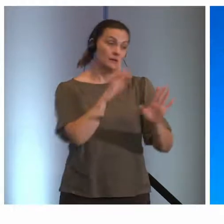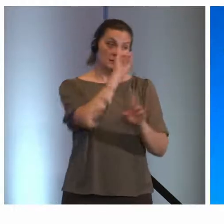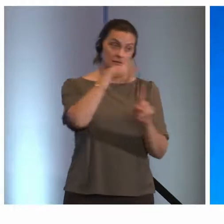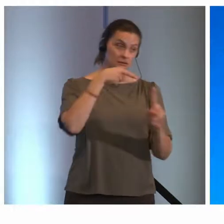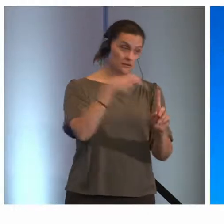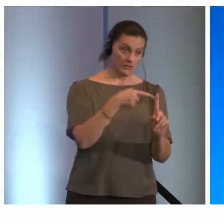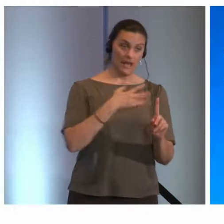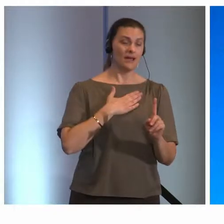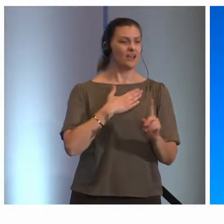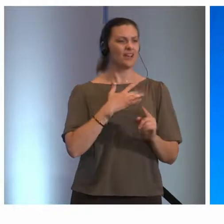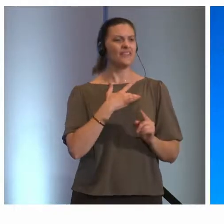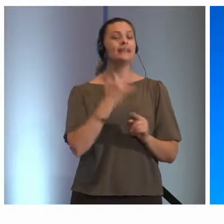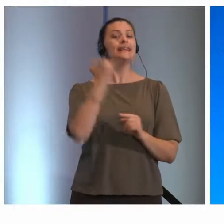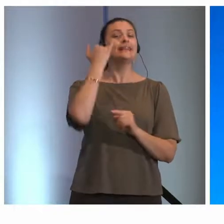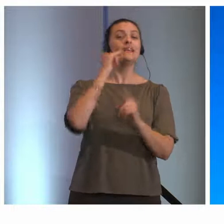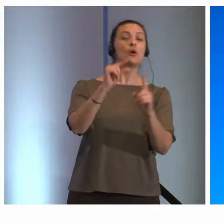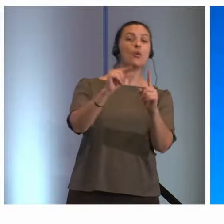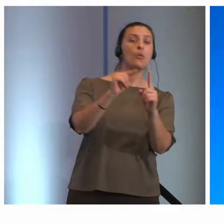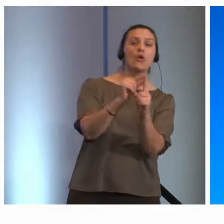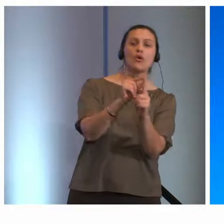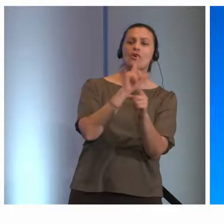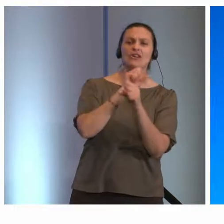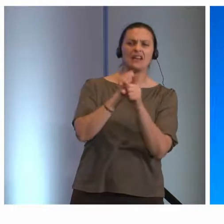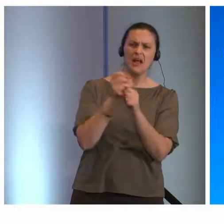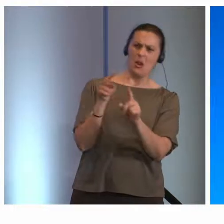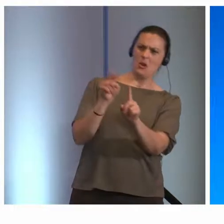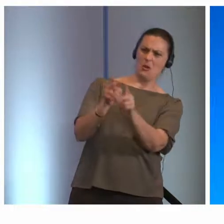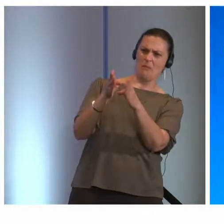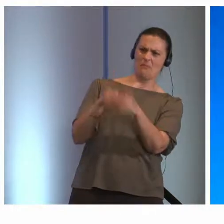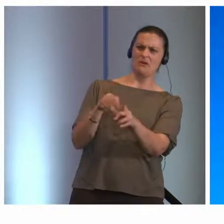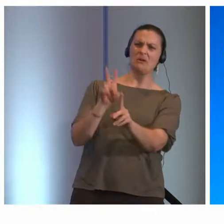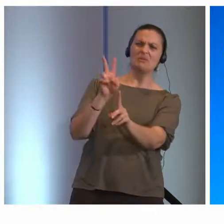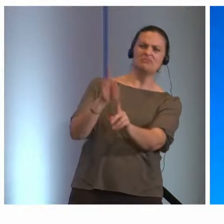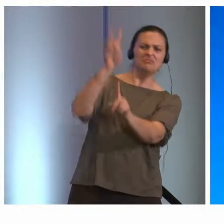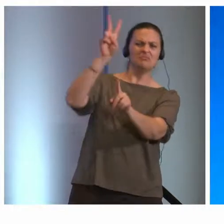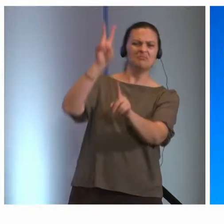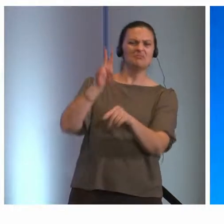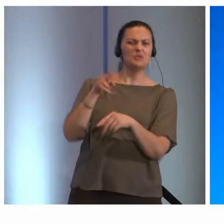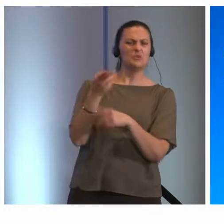developmental disabilities, so describe, equipment LT